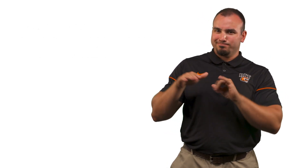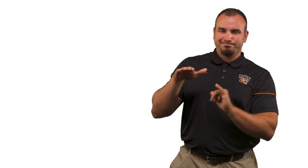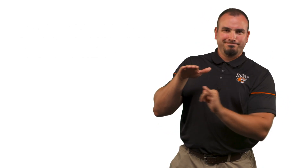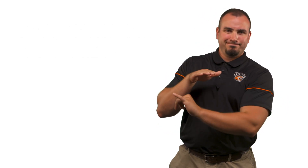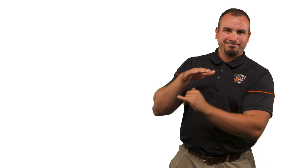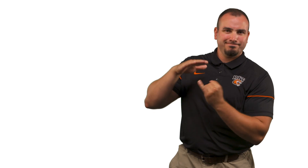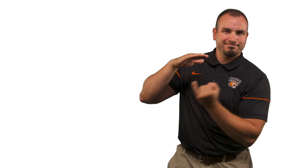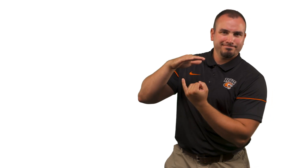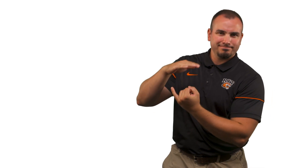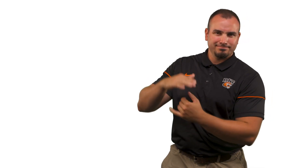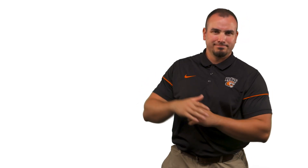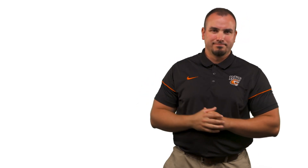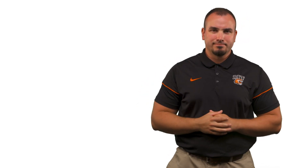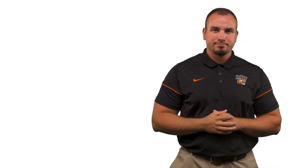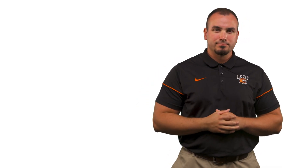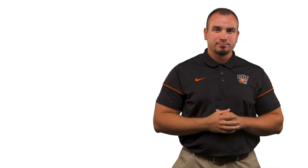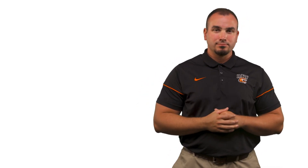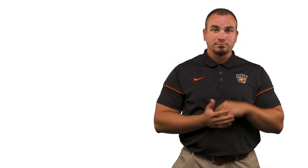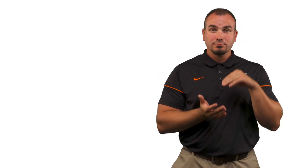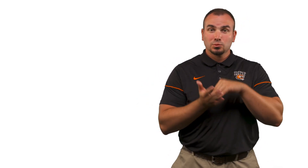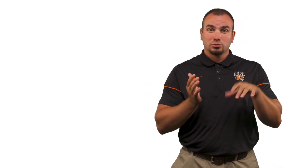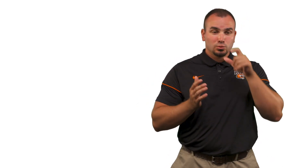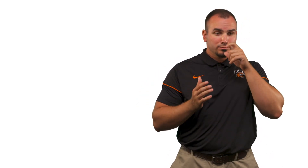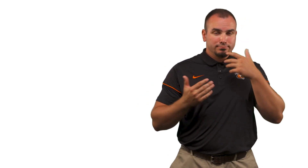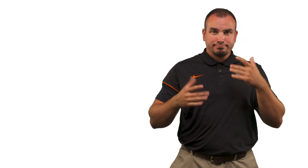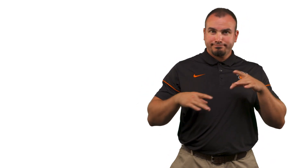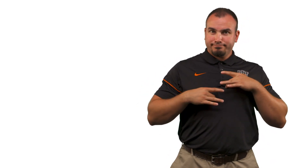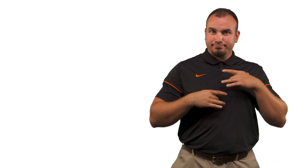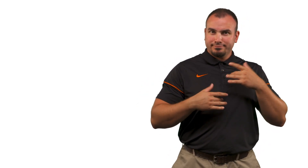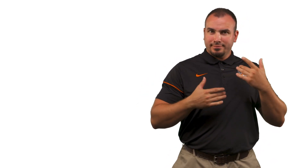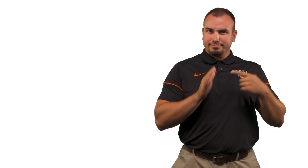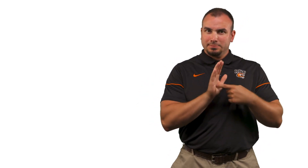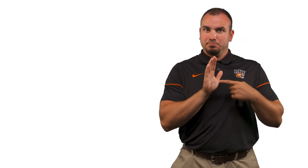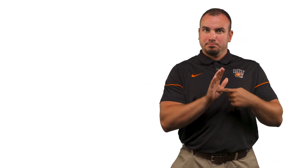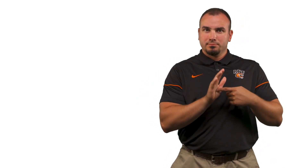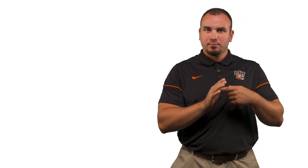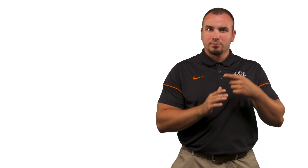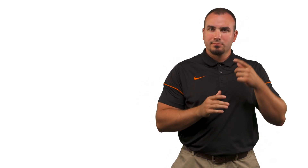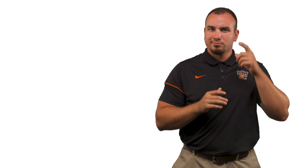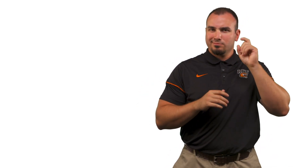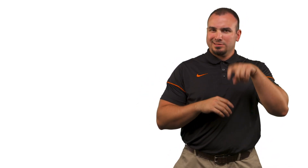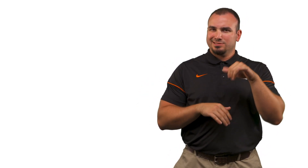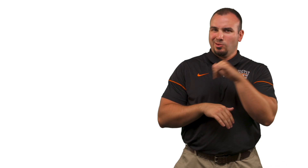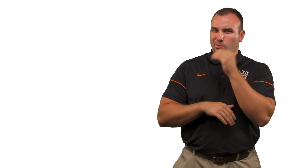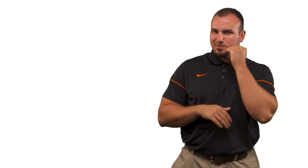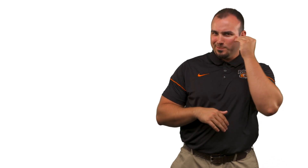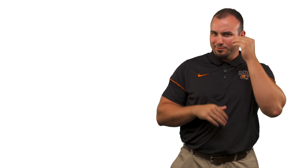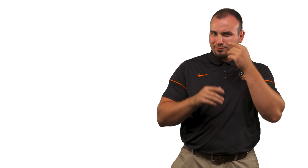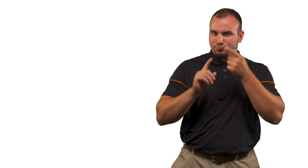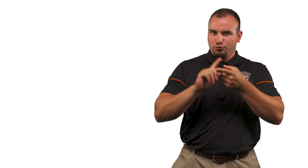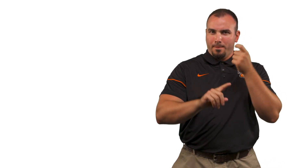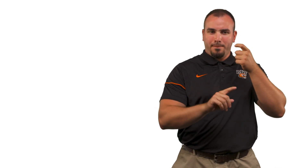Students may be asked to quarantine or isolate. Students with symptoms or those who are instructed